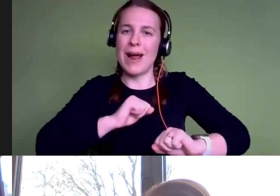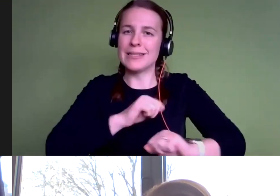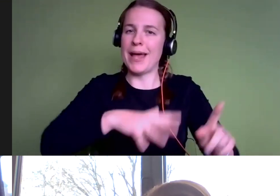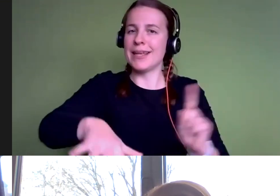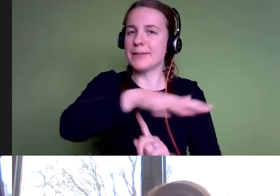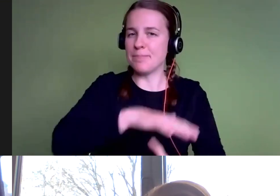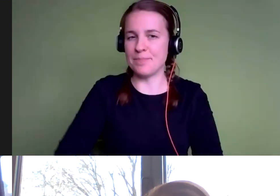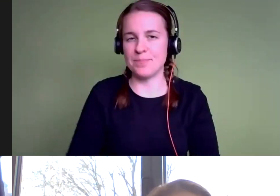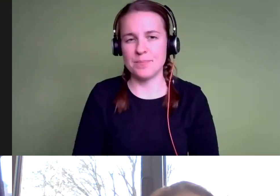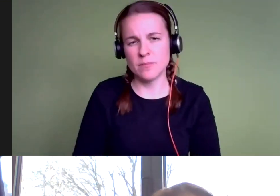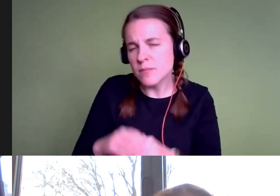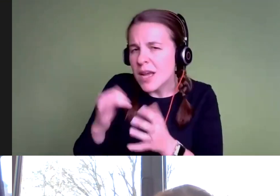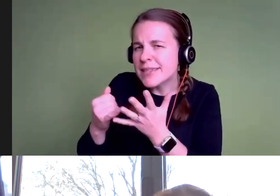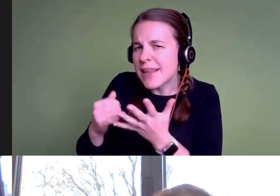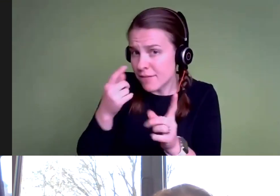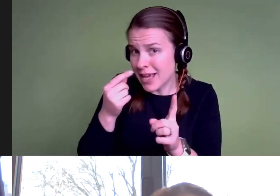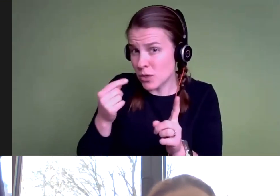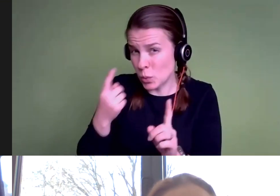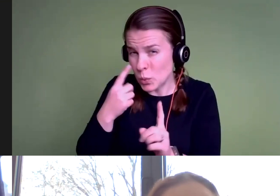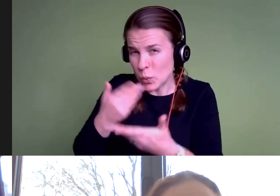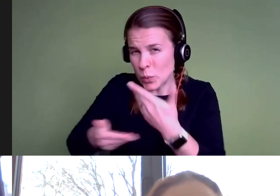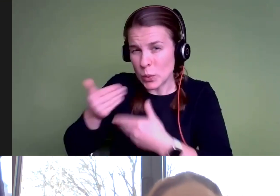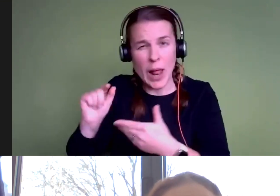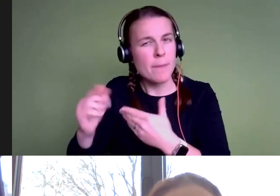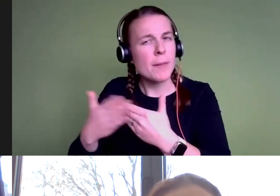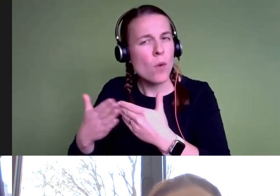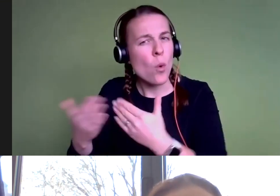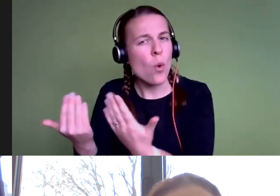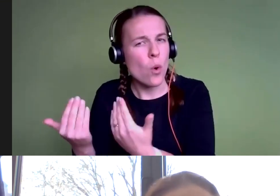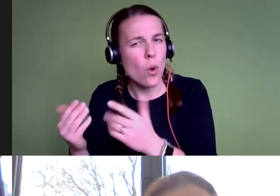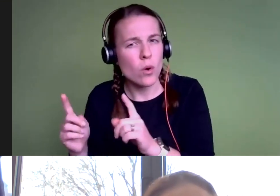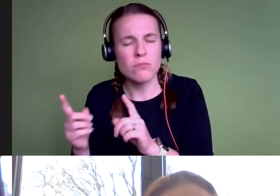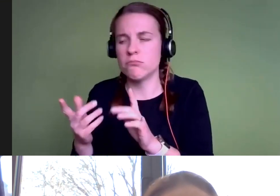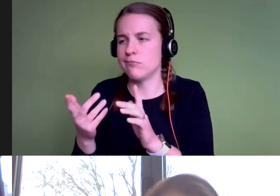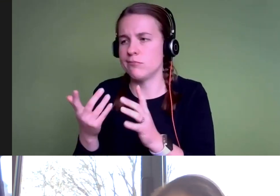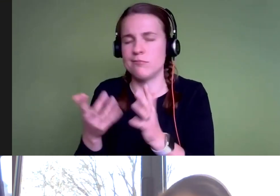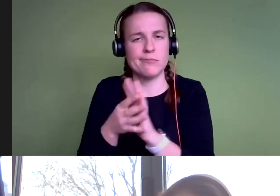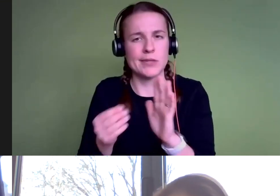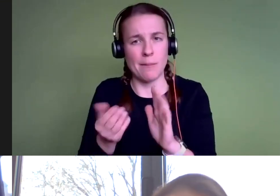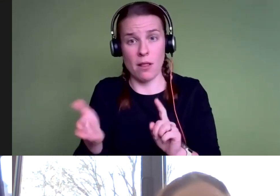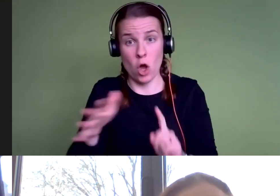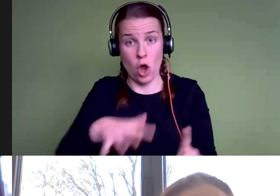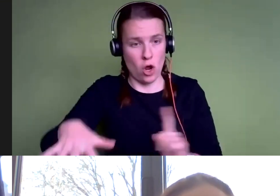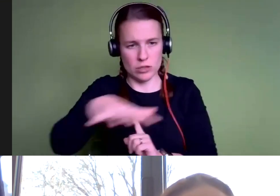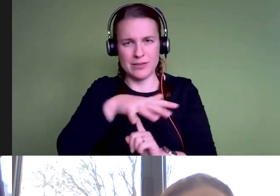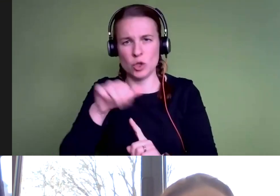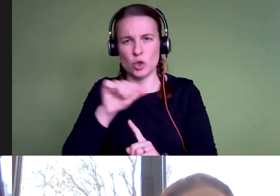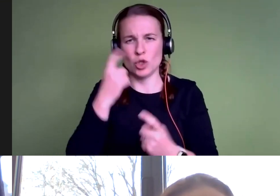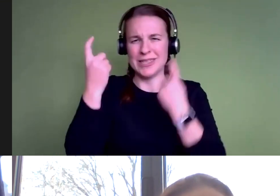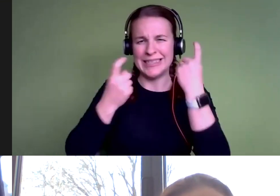with delivering the right space for your clients. STEPHANIE TYRELL: